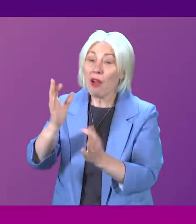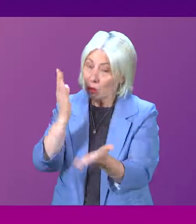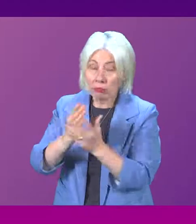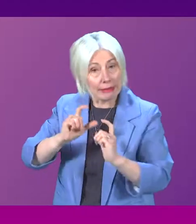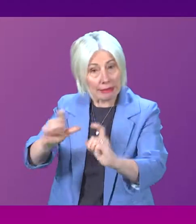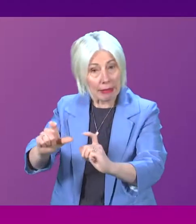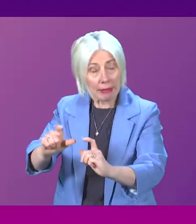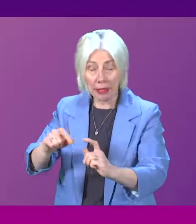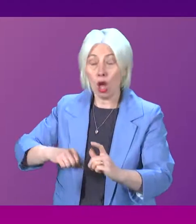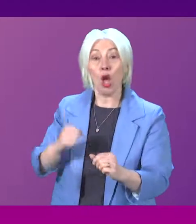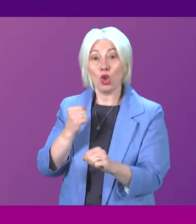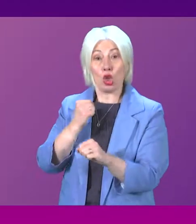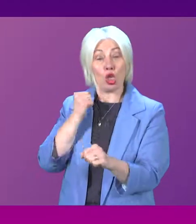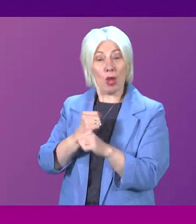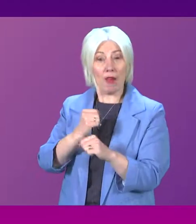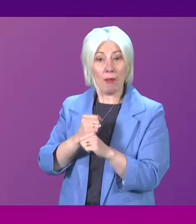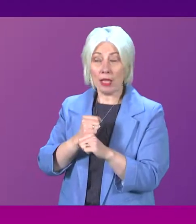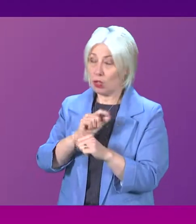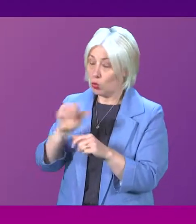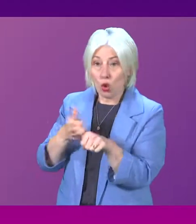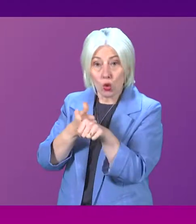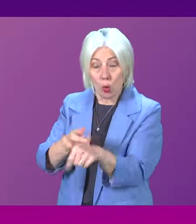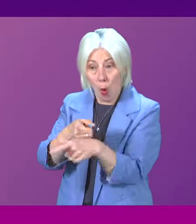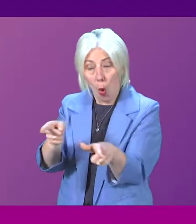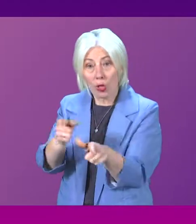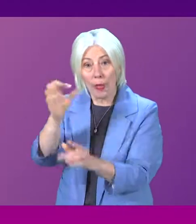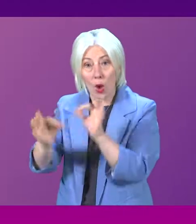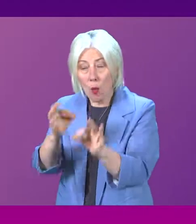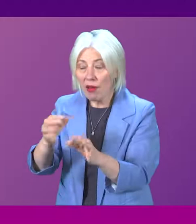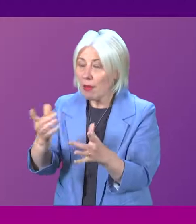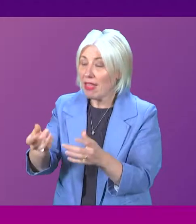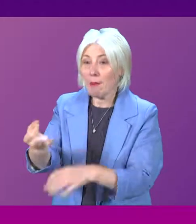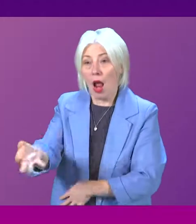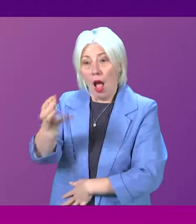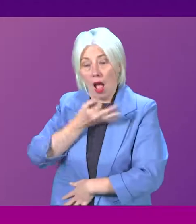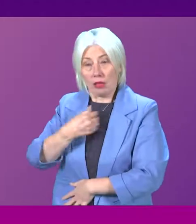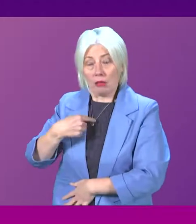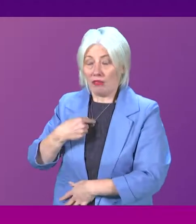The Government is undertaking work to support the inquiry in relation to requests for information that have been asked of us.